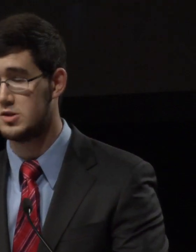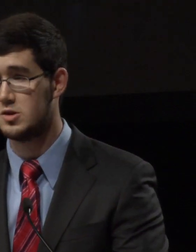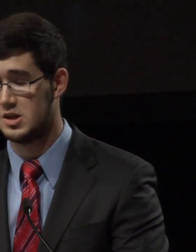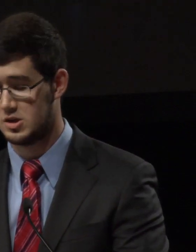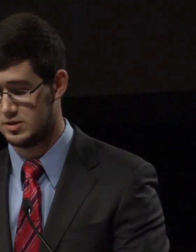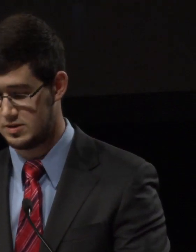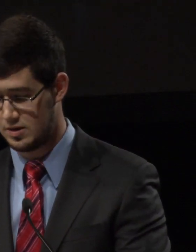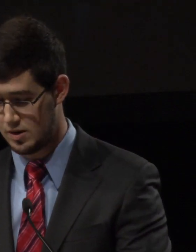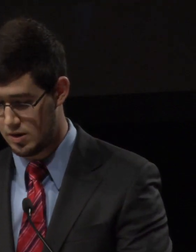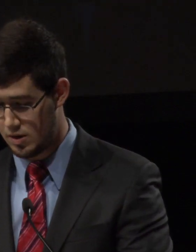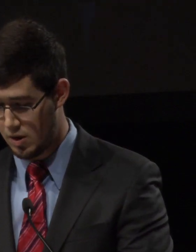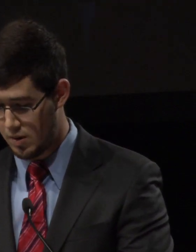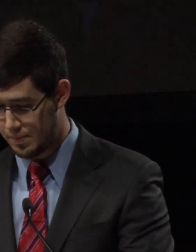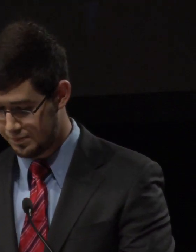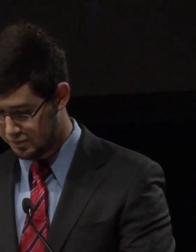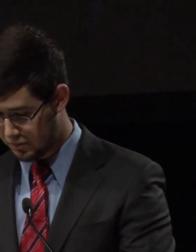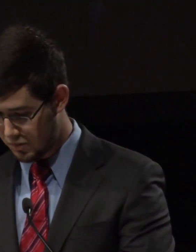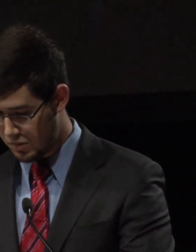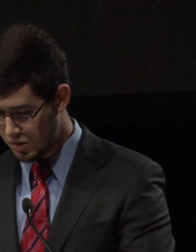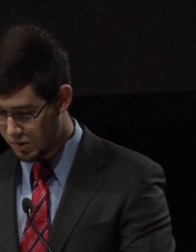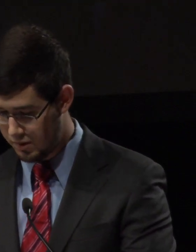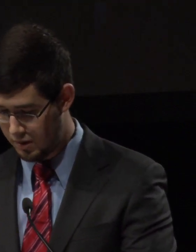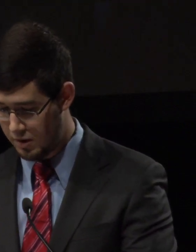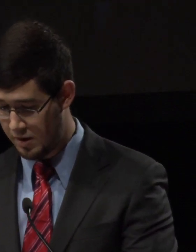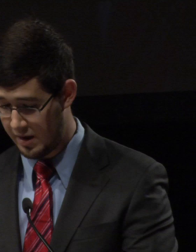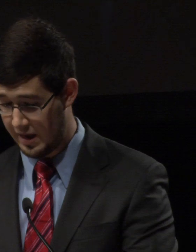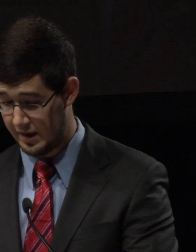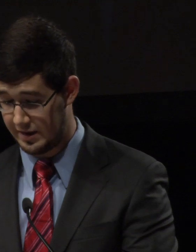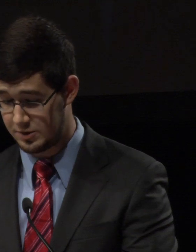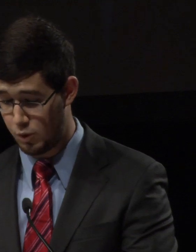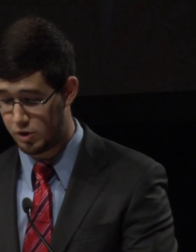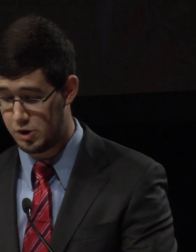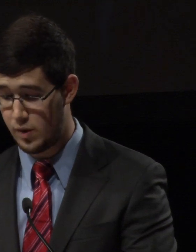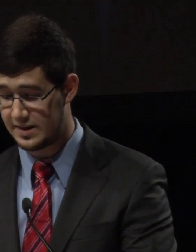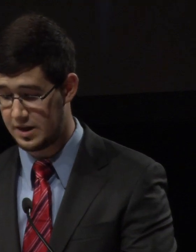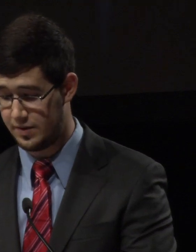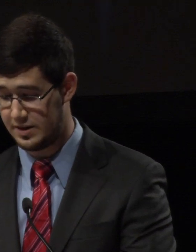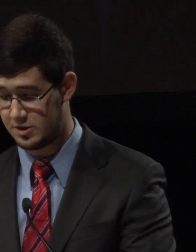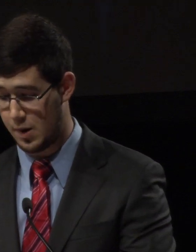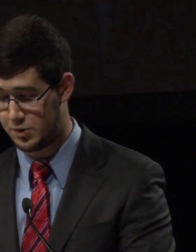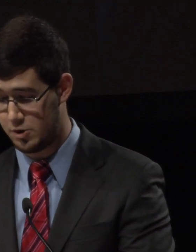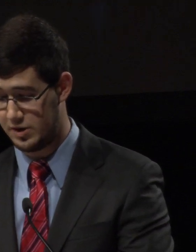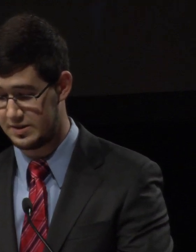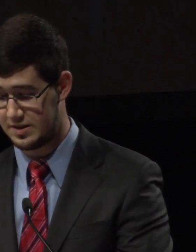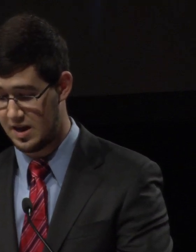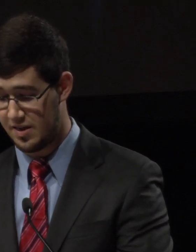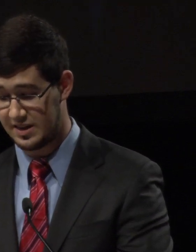CAMPUS TRADITIONS, EXPLORE NEW ACTIVITIES AND OPPORTUNITIES